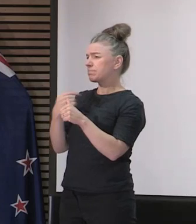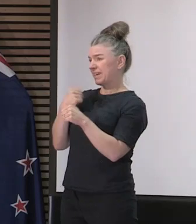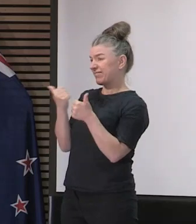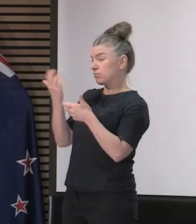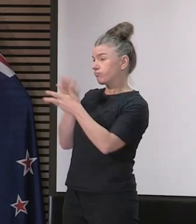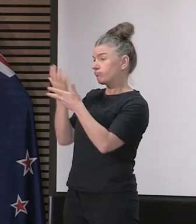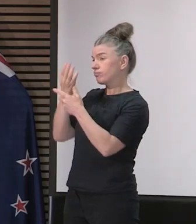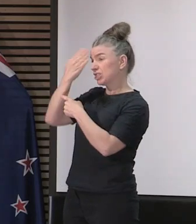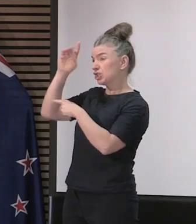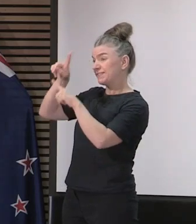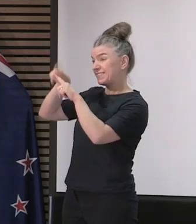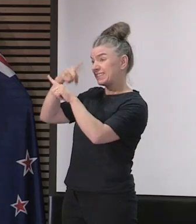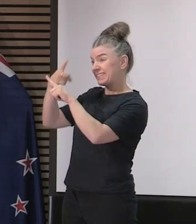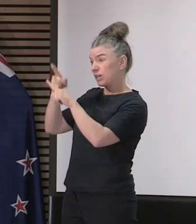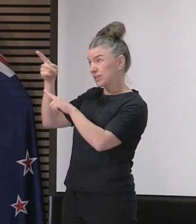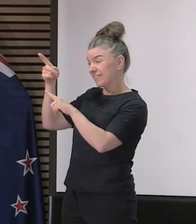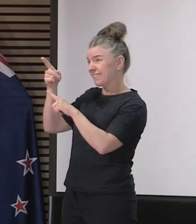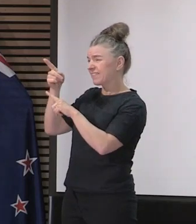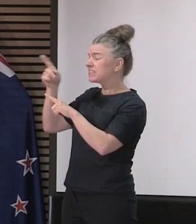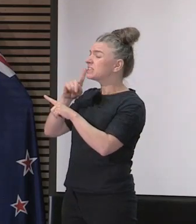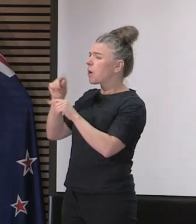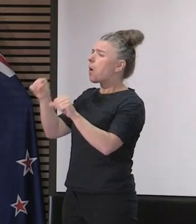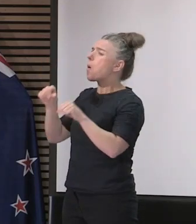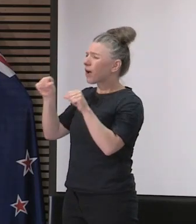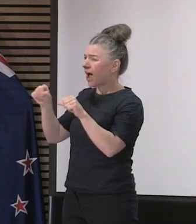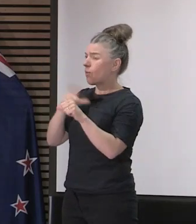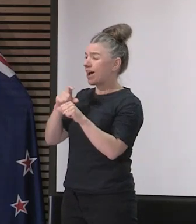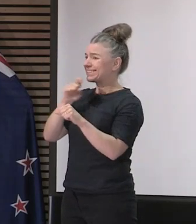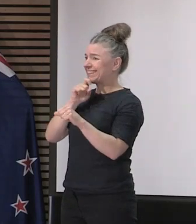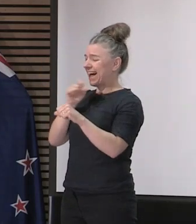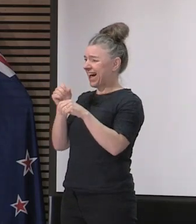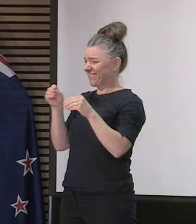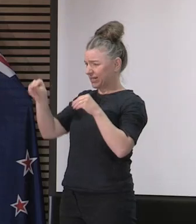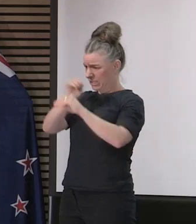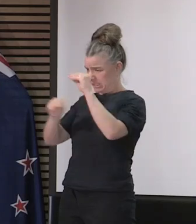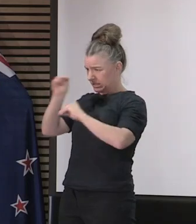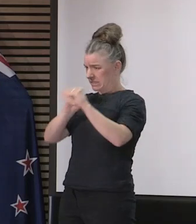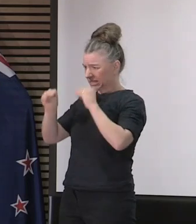know when I spoke to the chief executive over the weekend so obviously having to move stuff